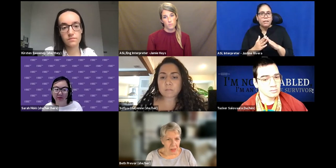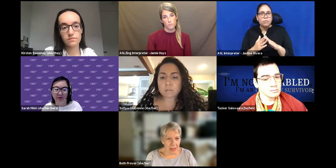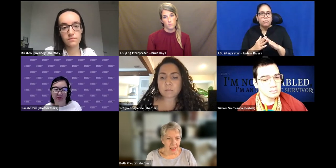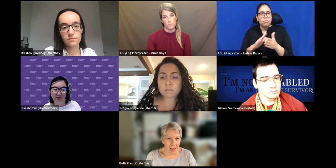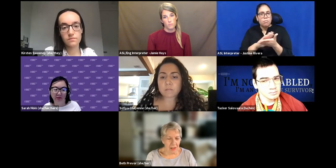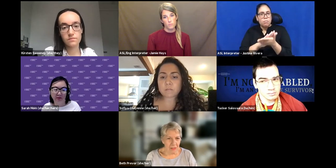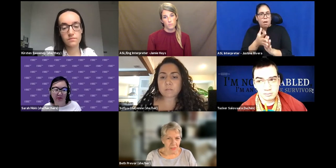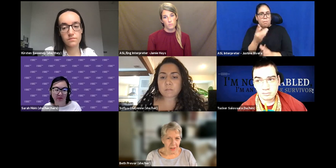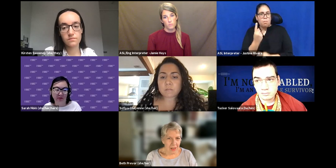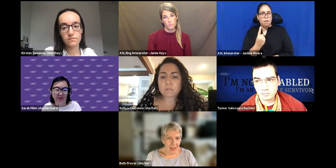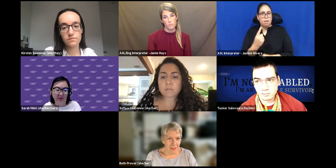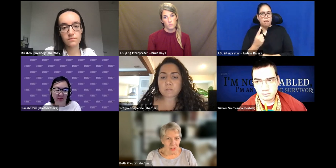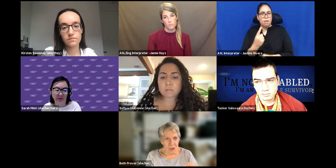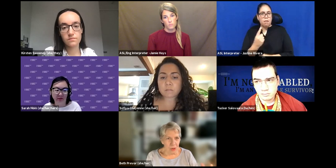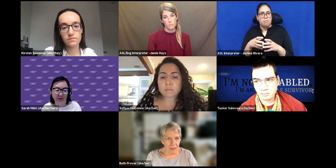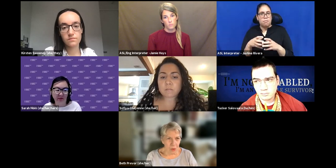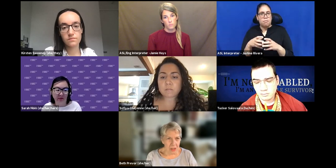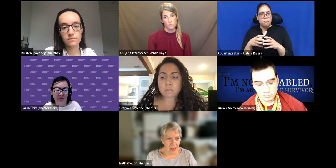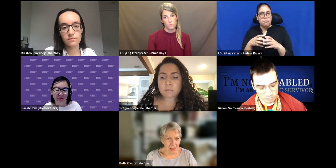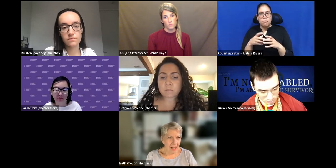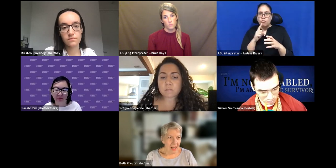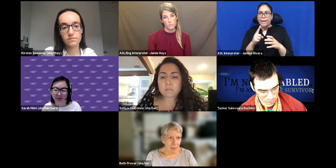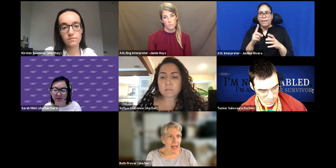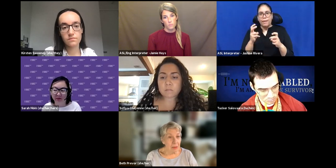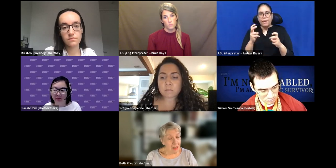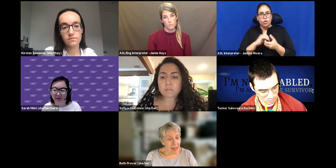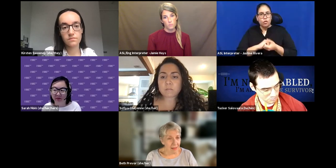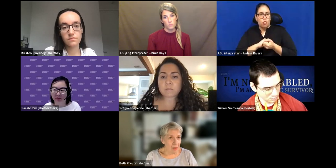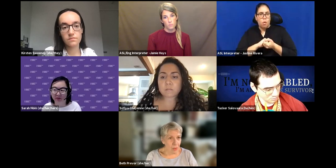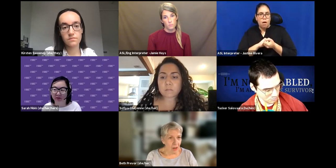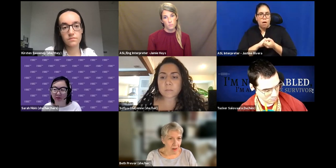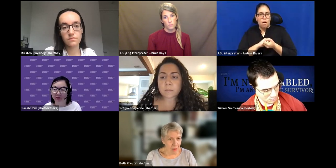really kind of join forces and be able to say that we are the